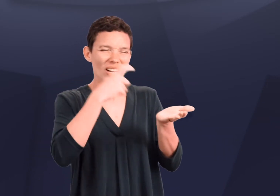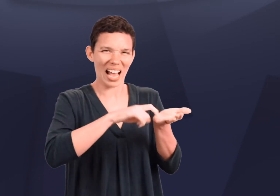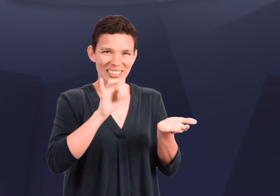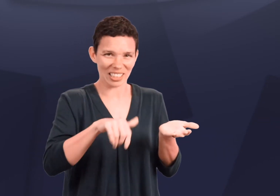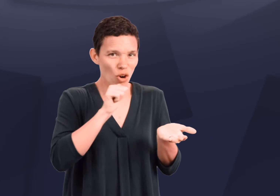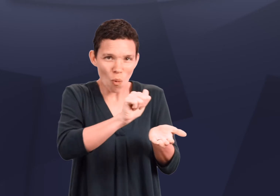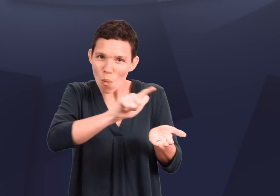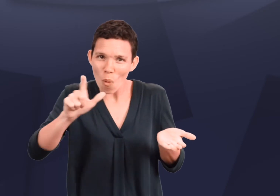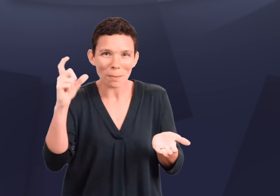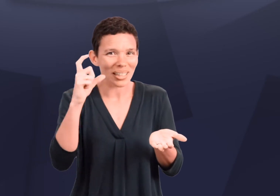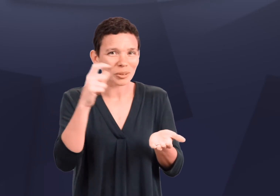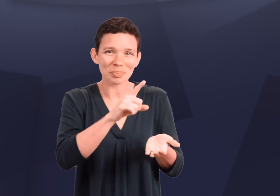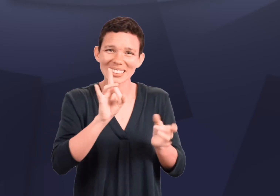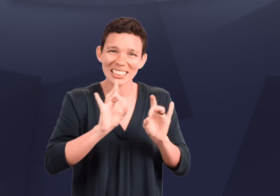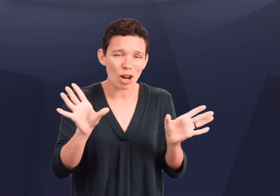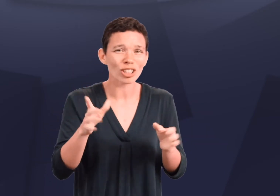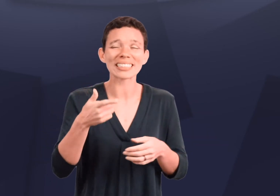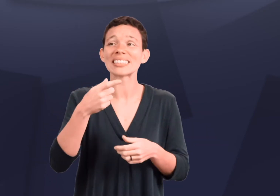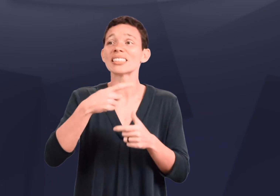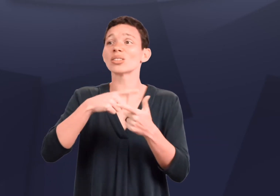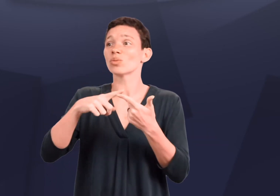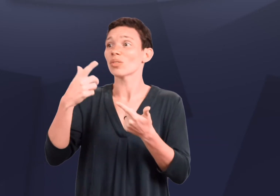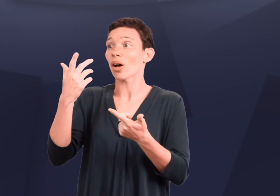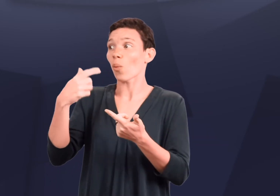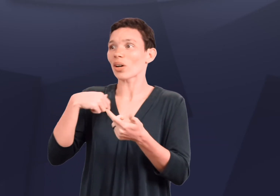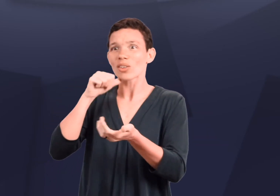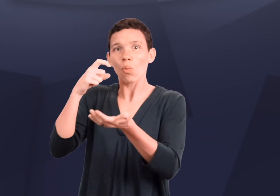But we can stop and recognize that this isn't actually true.